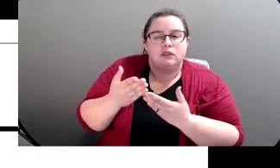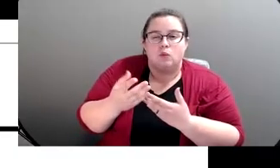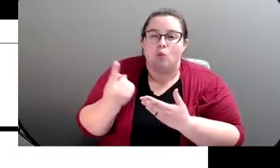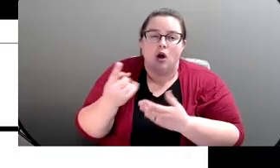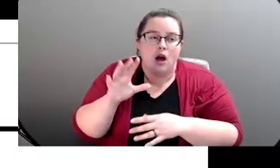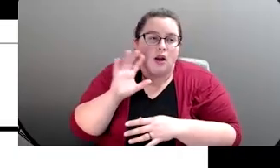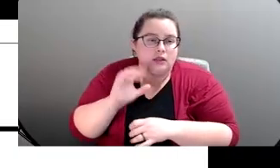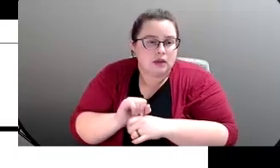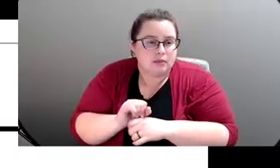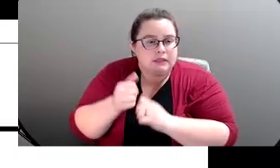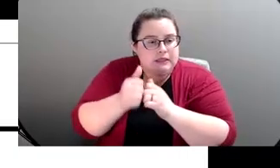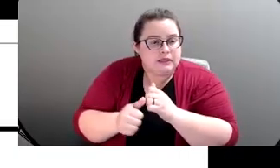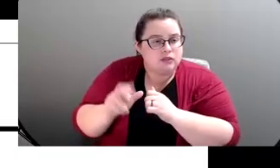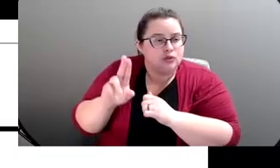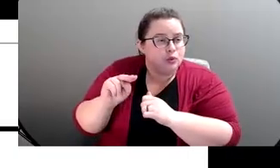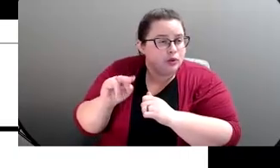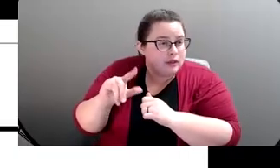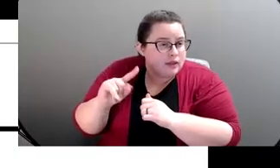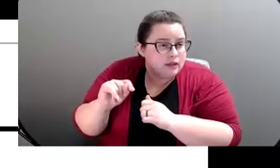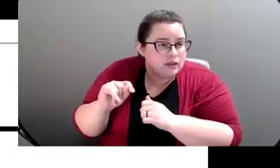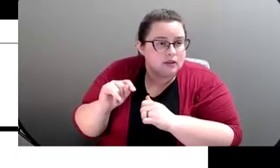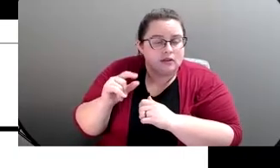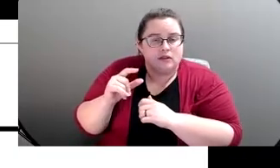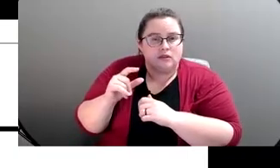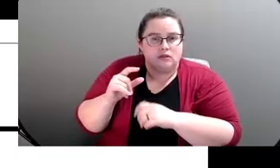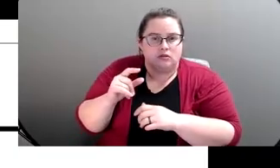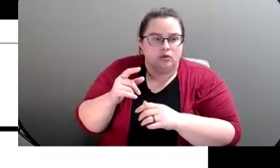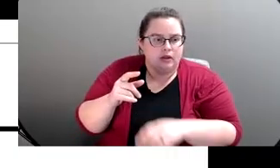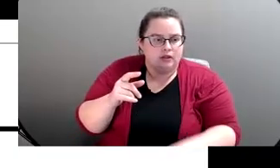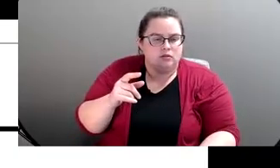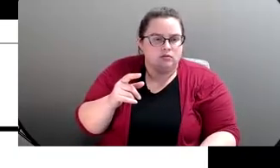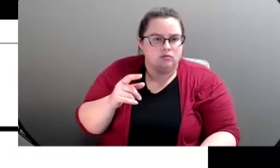every unit, you know, something like, so that it's on a regular basis. Okay.